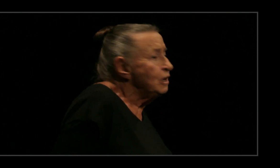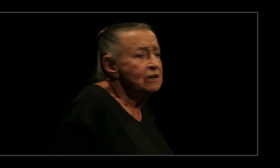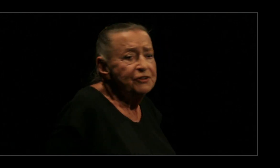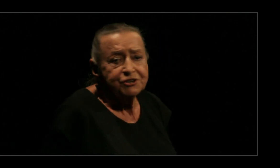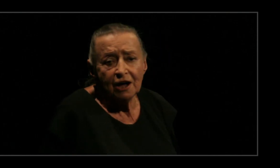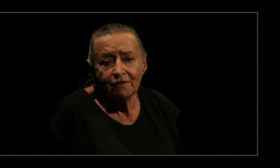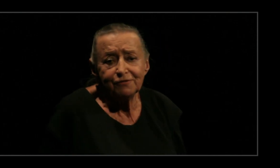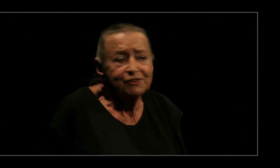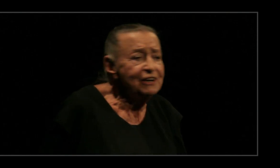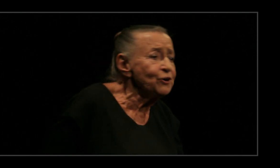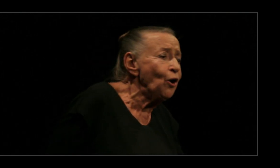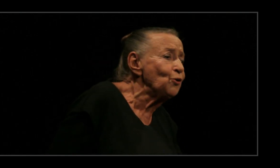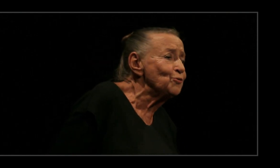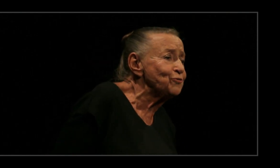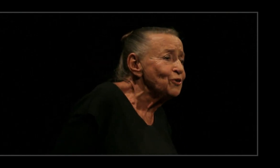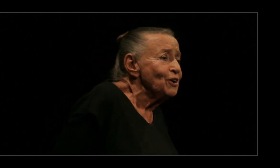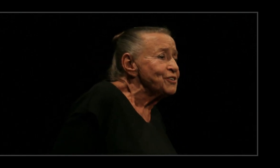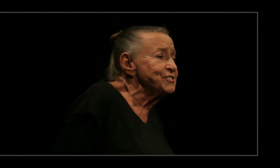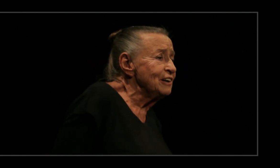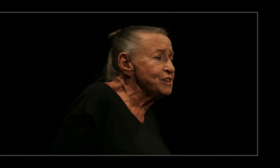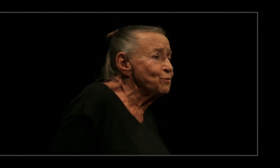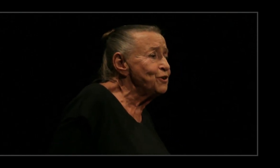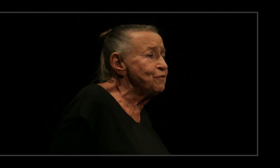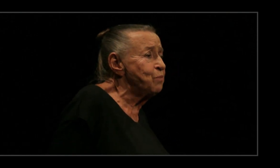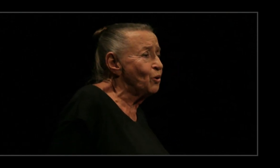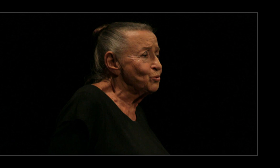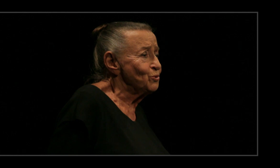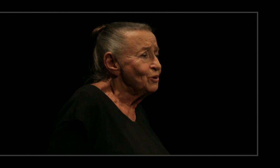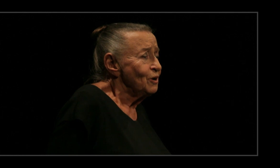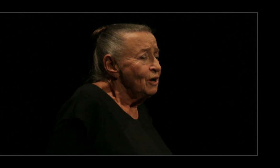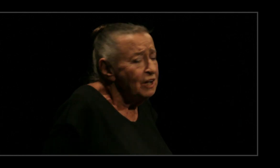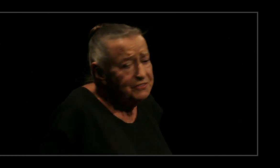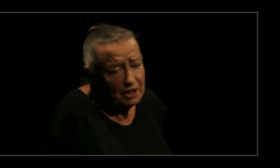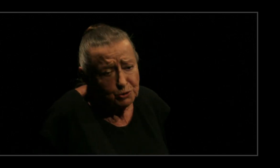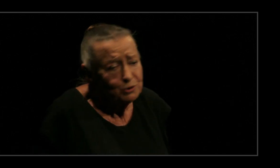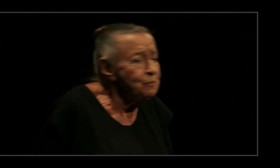There were as many horns as there were trees.